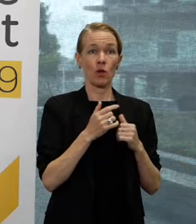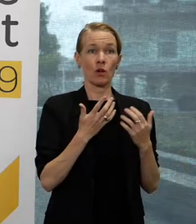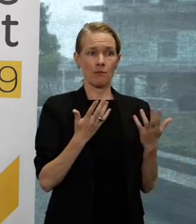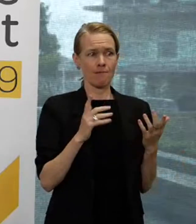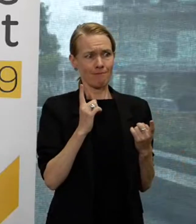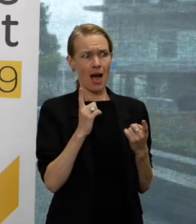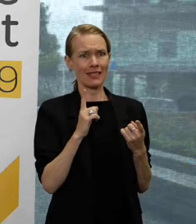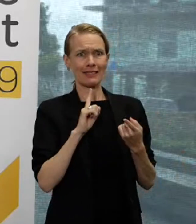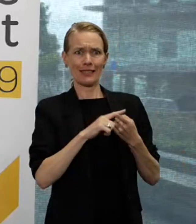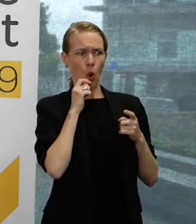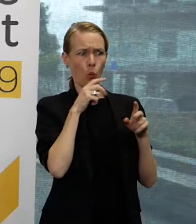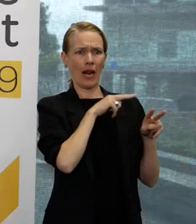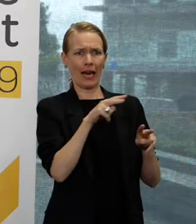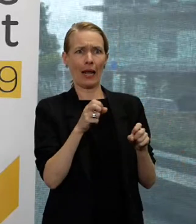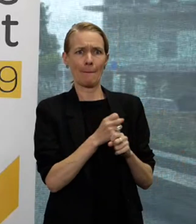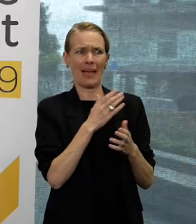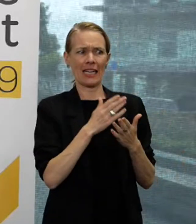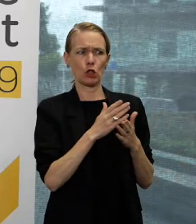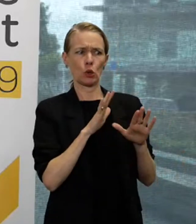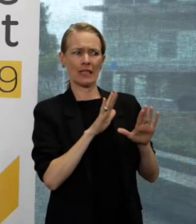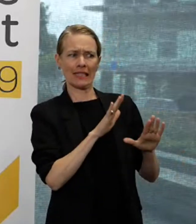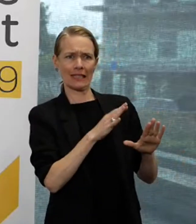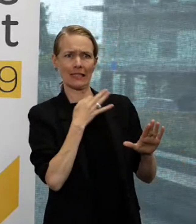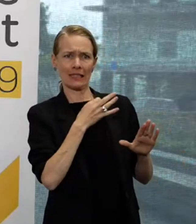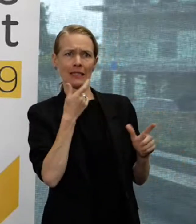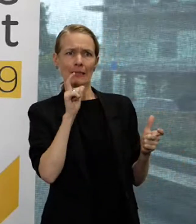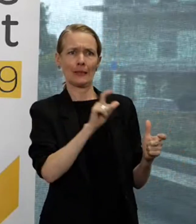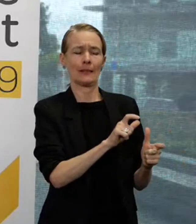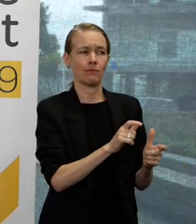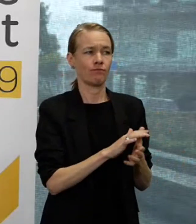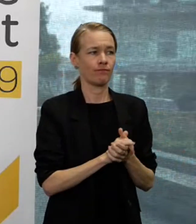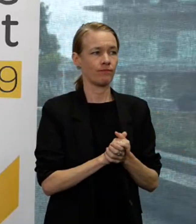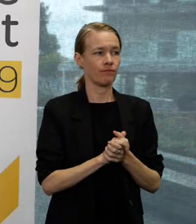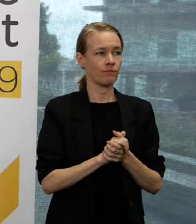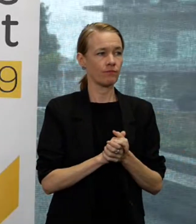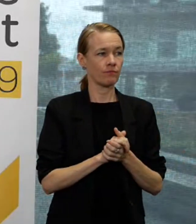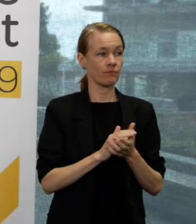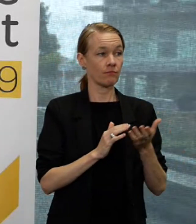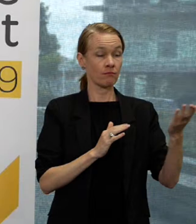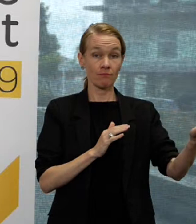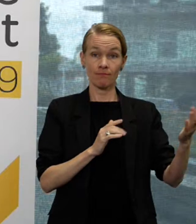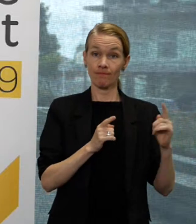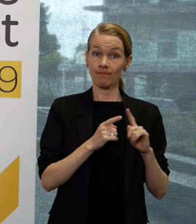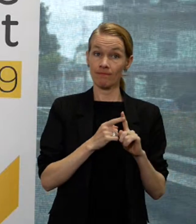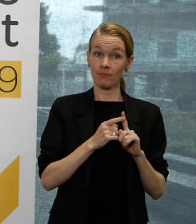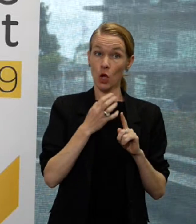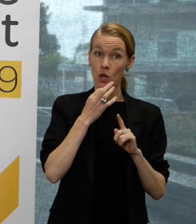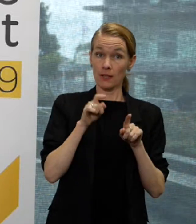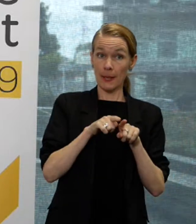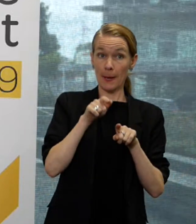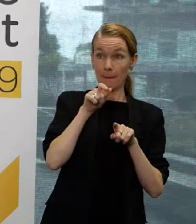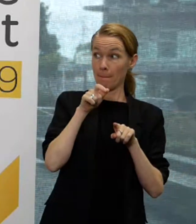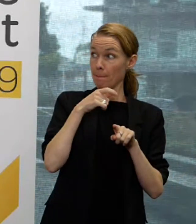we can precautionary to try and rule out any community transmission. So are you expecting a couple more cases ..